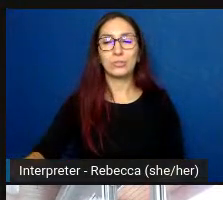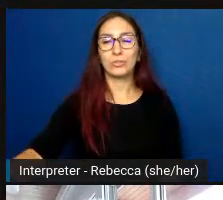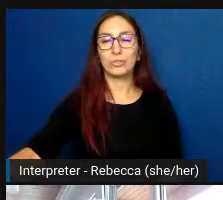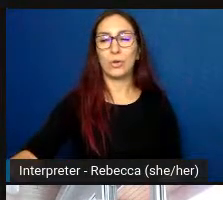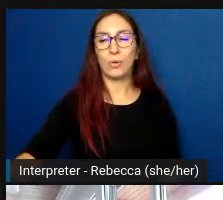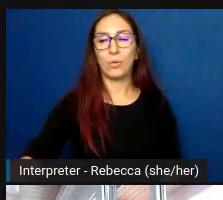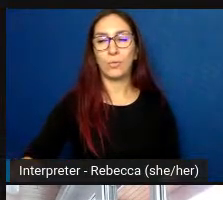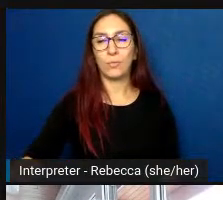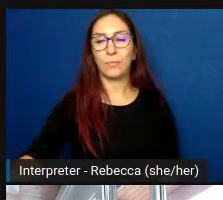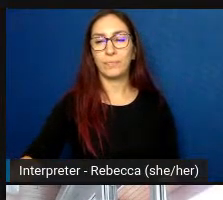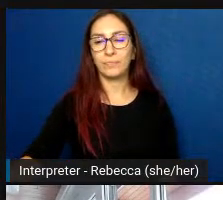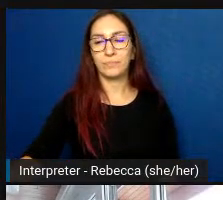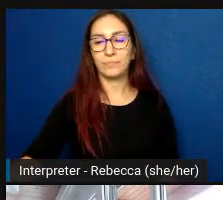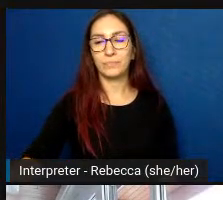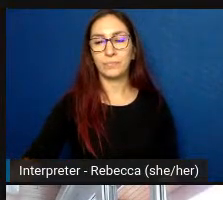what is on that slider.